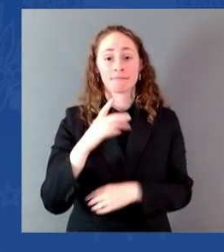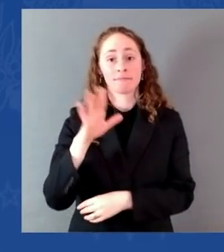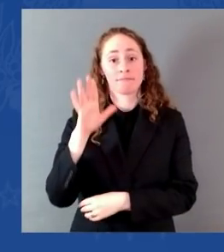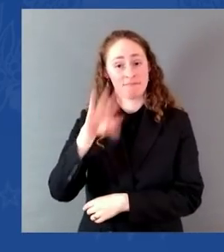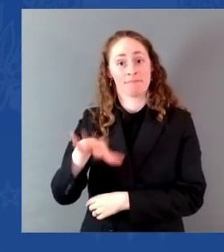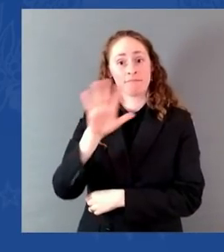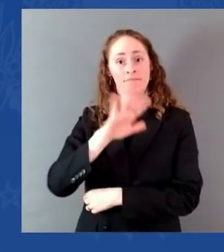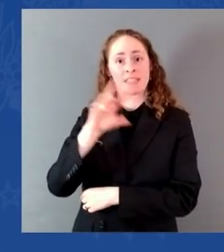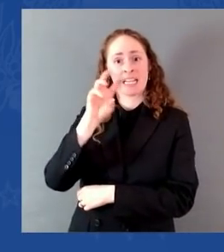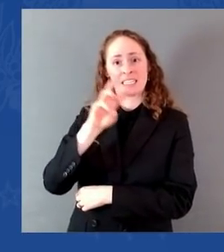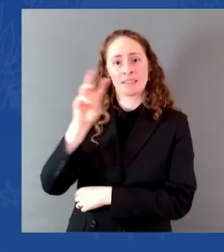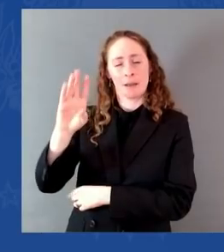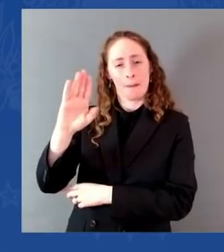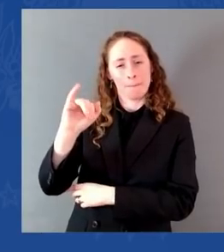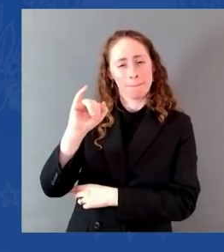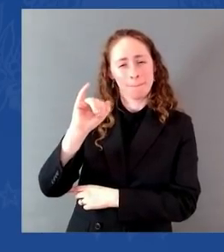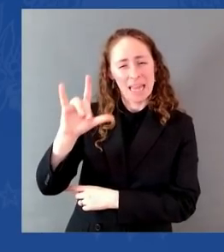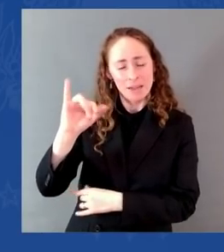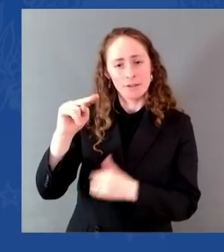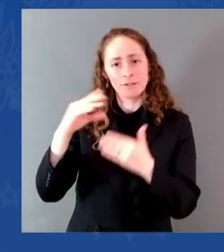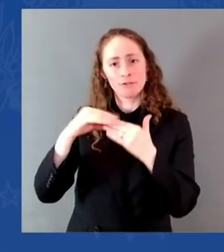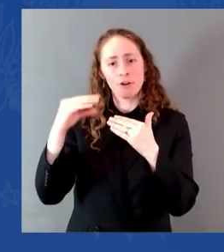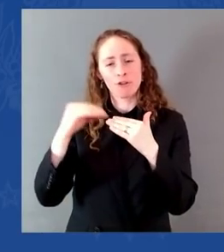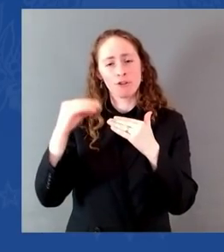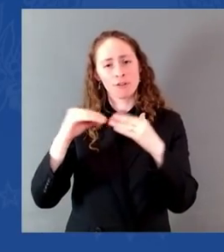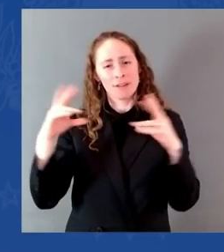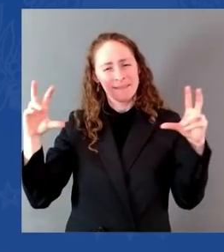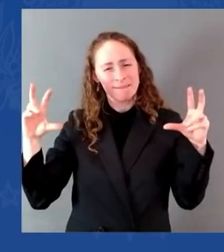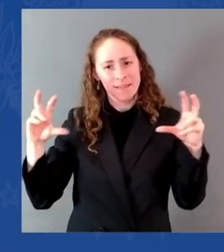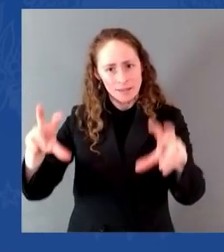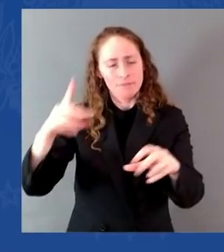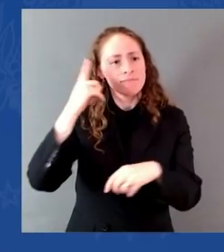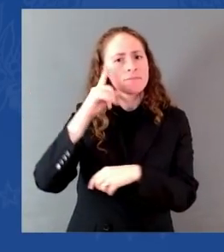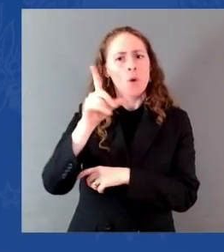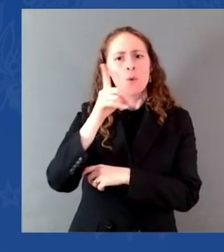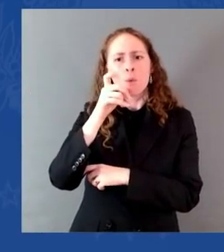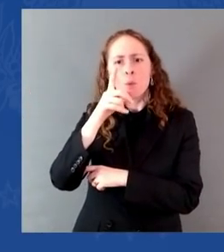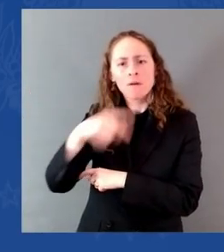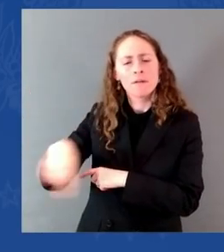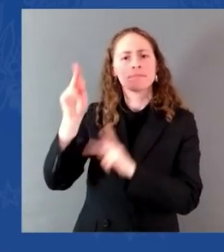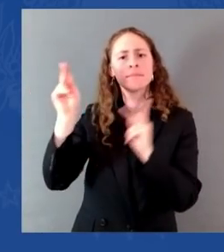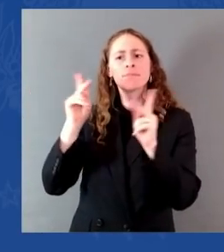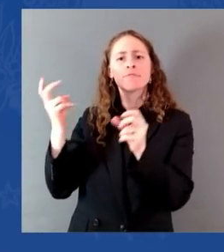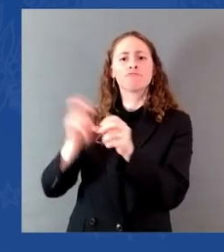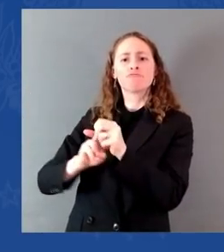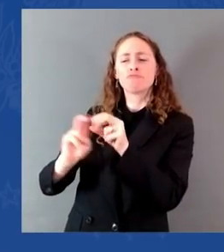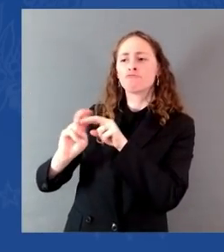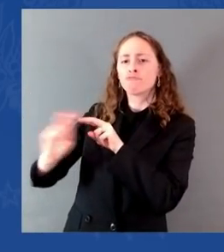You know, I was talking with the members about improving cross-state, interstate passenger rail --